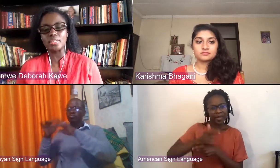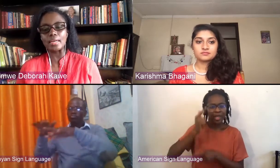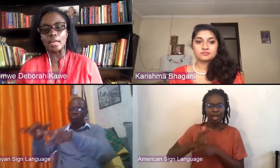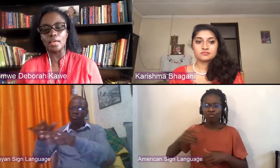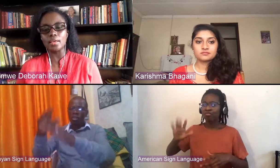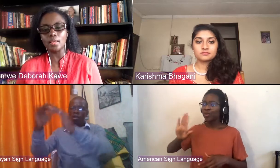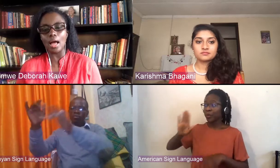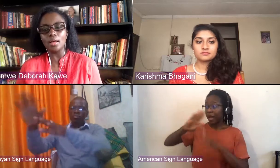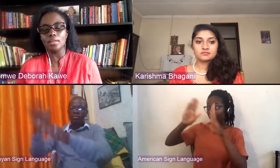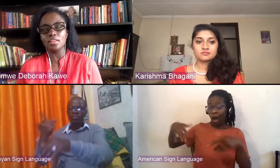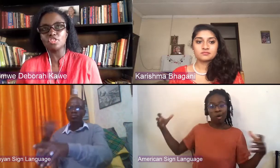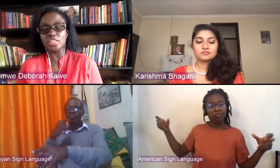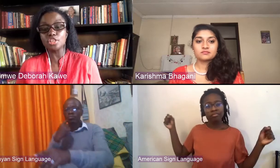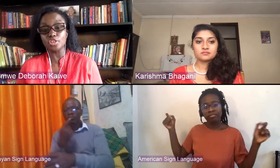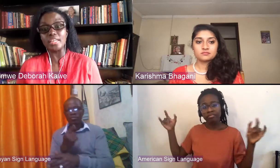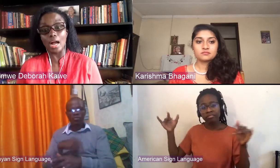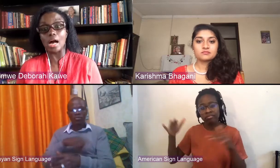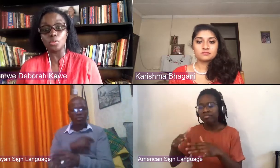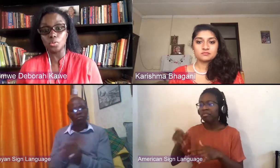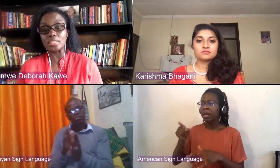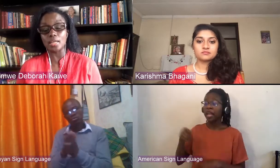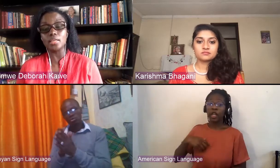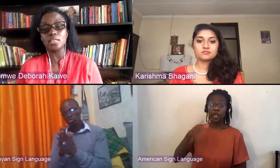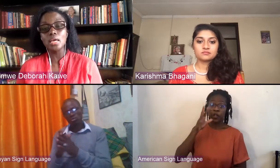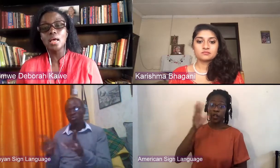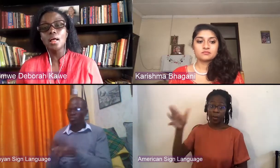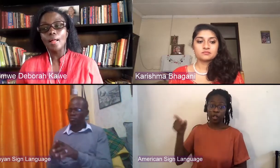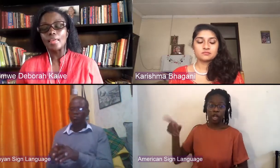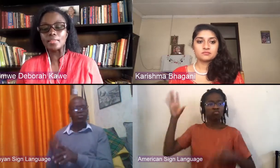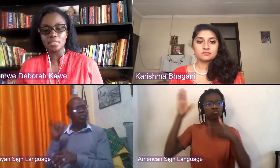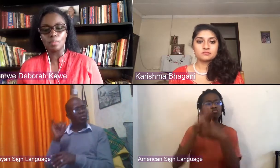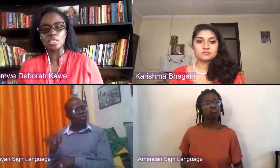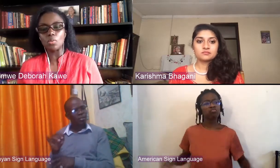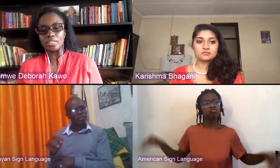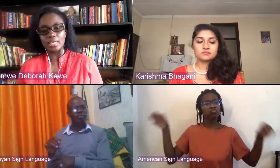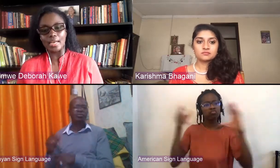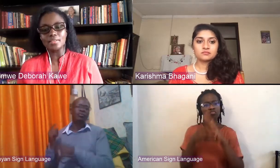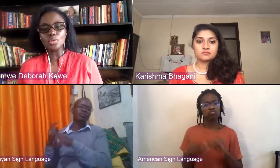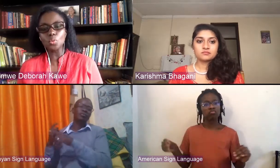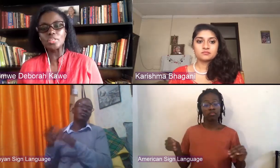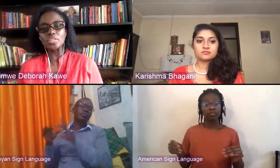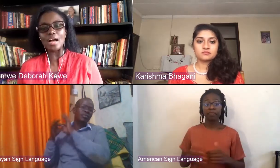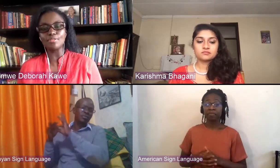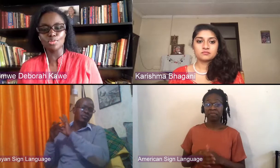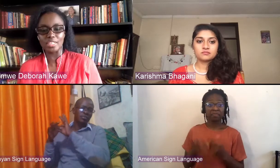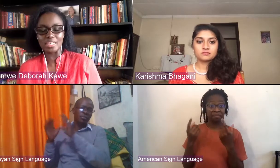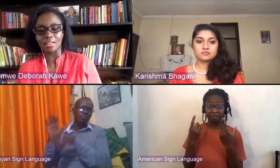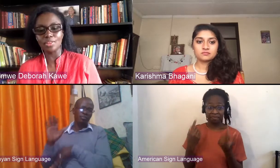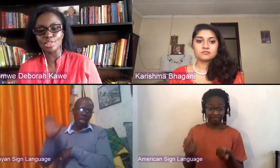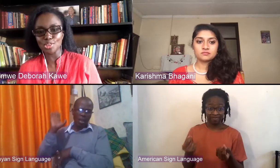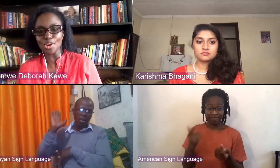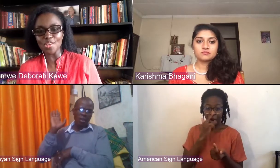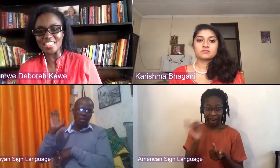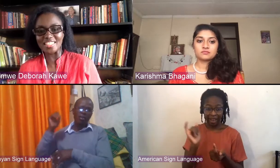And the tradition in our house was that in the subsequent nights we would have to retell those stories.